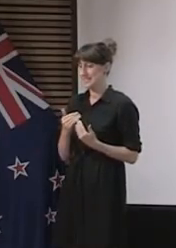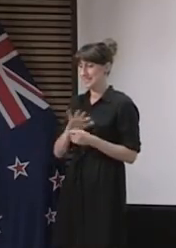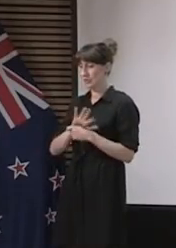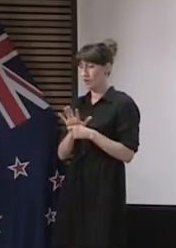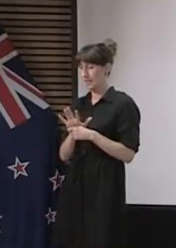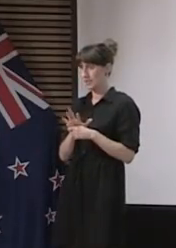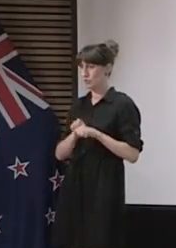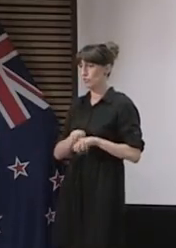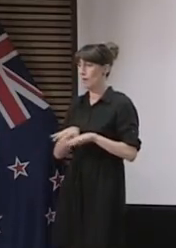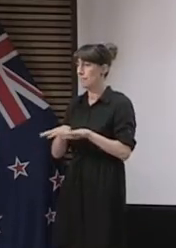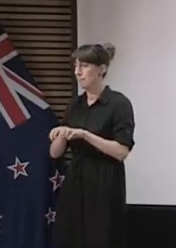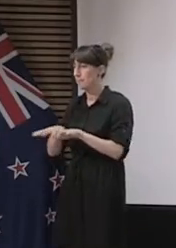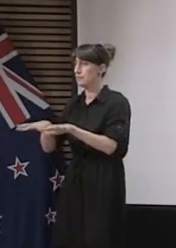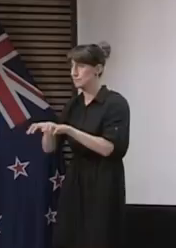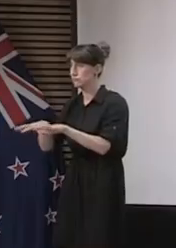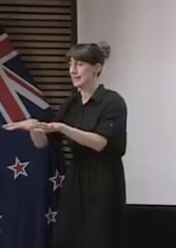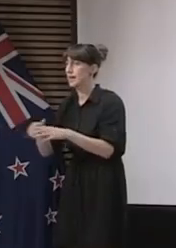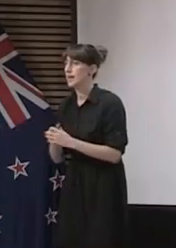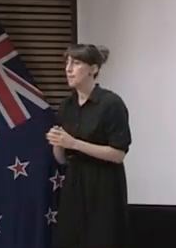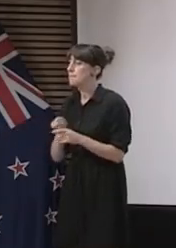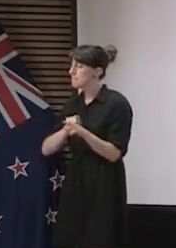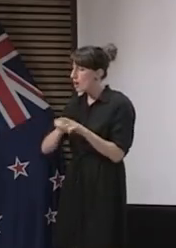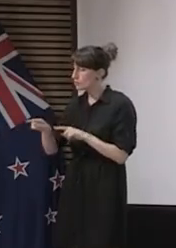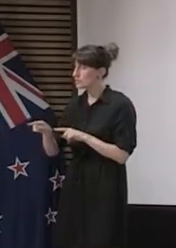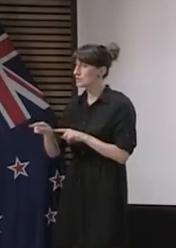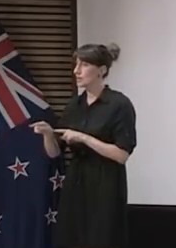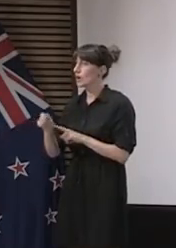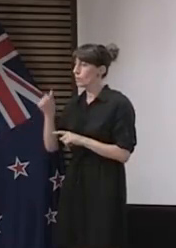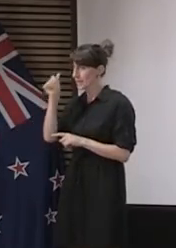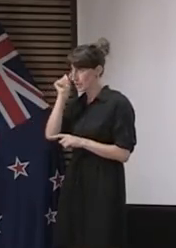butrecalling that some of thosecases, most of the cases weare now confirming as asactually